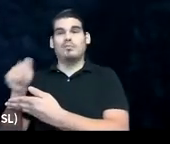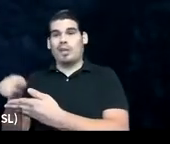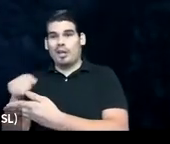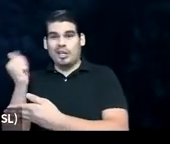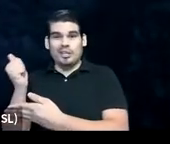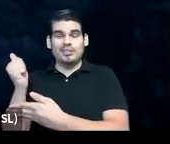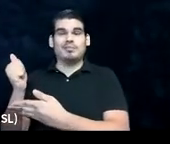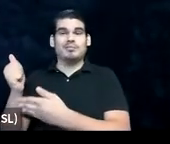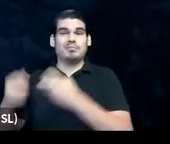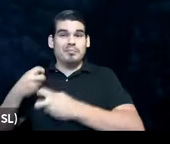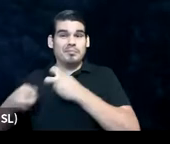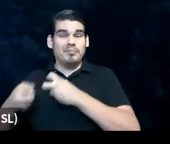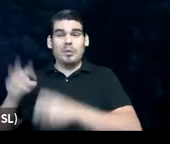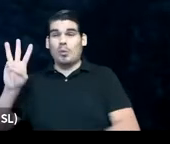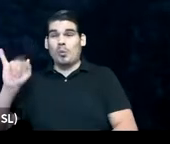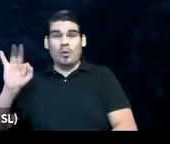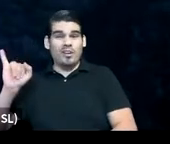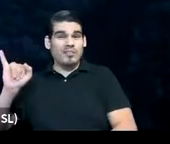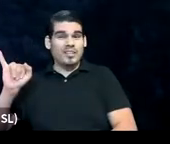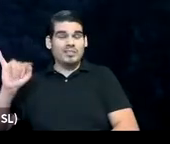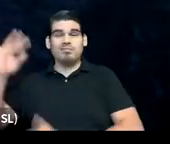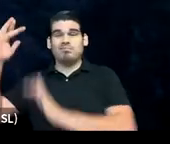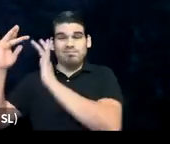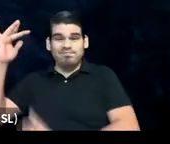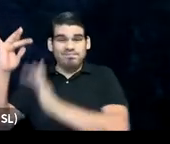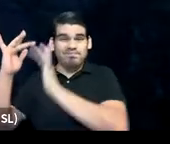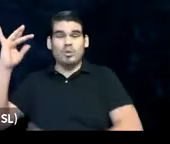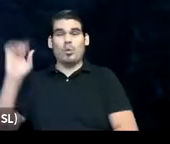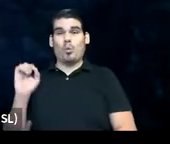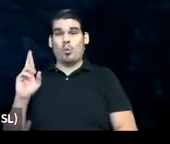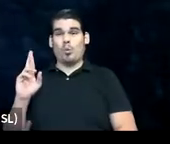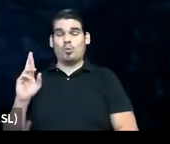if everything is online if you are hoping students to continue their studies online.